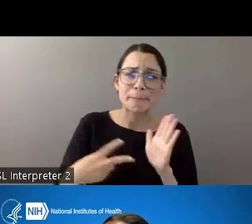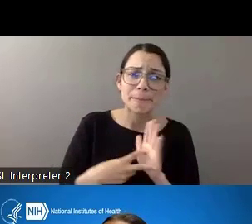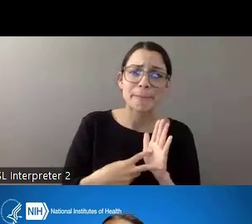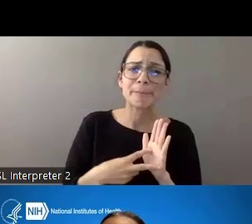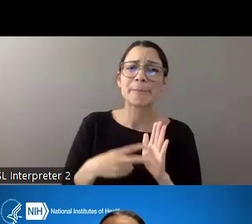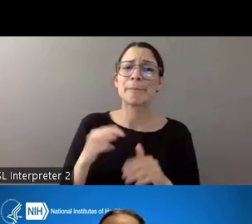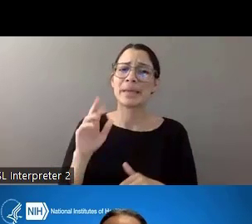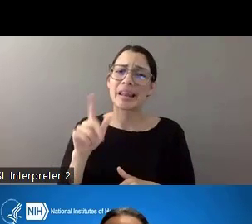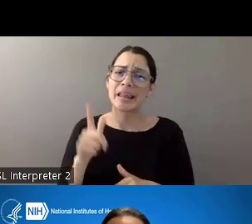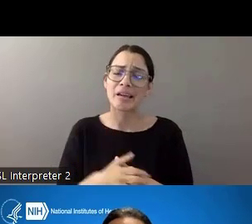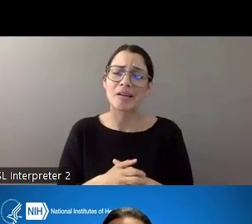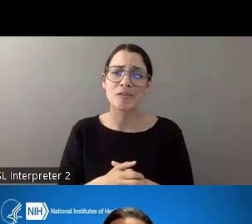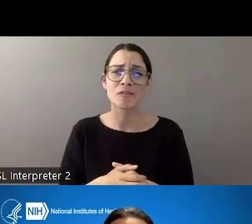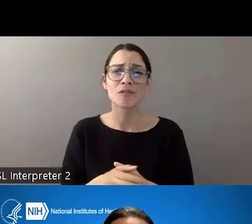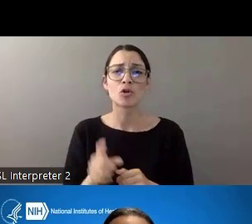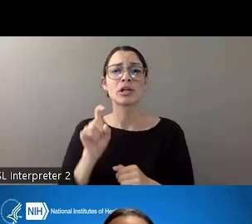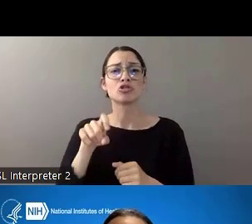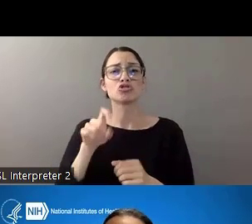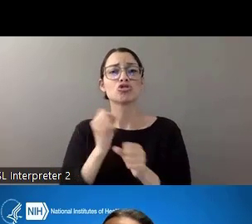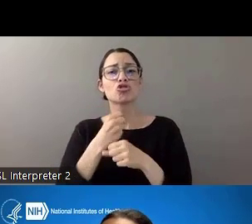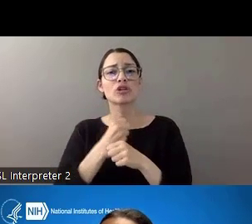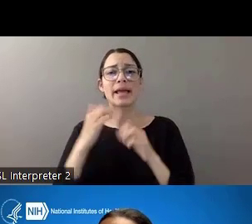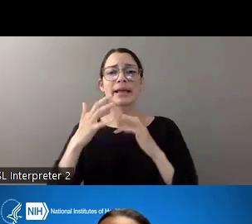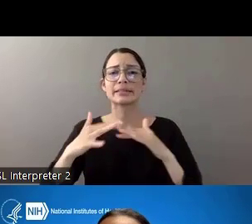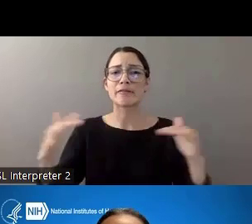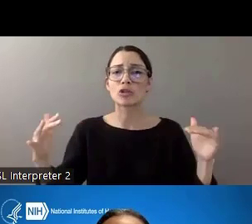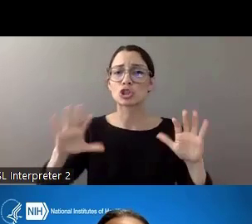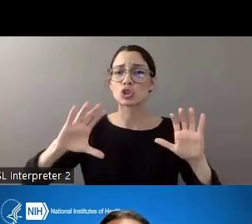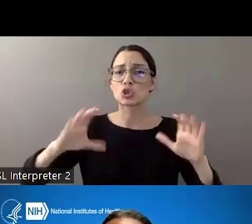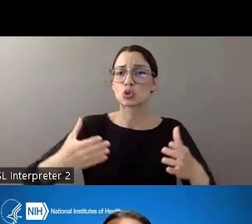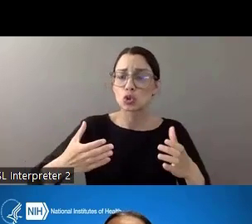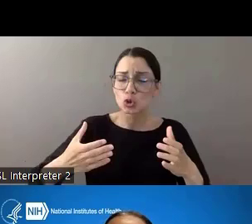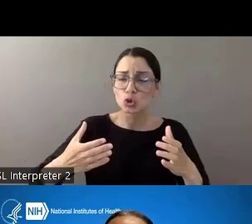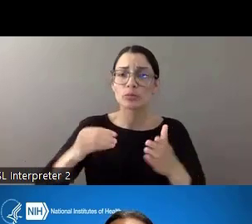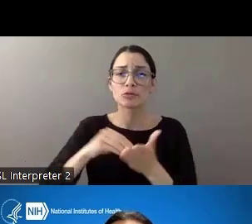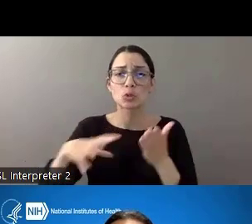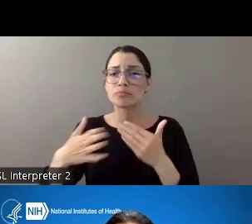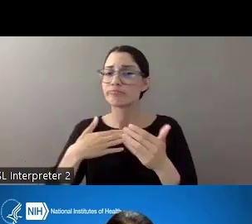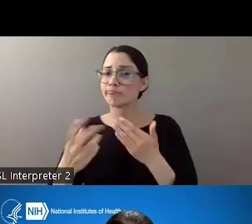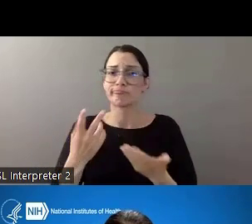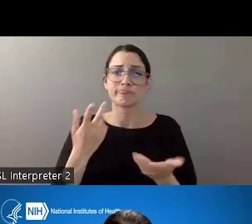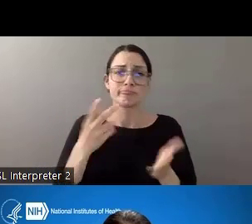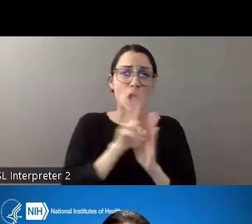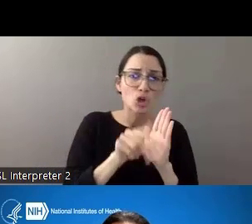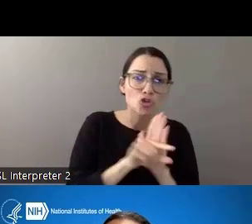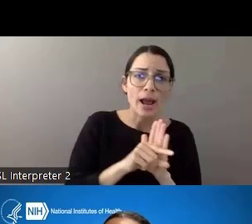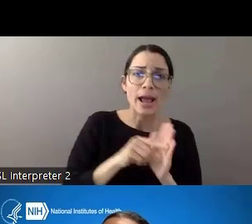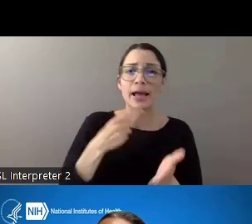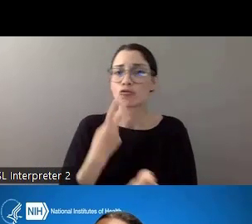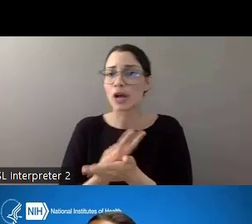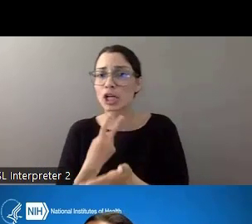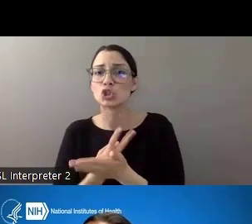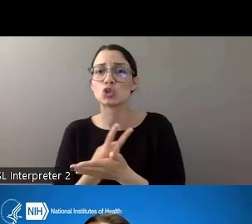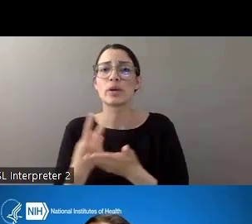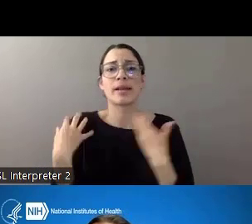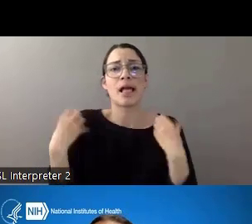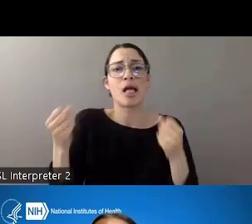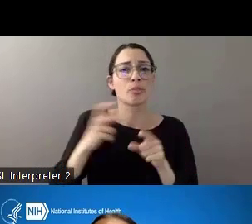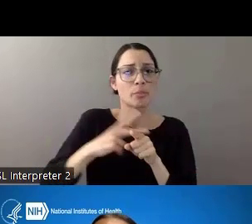a diverse group of students, be they undergraduates, graduate students, health professional students. For the AREA program,